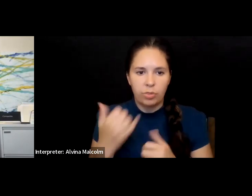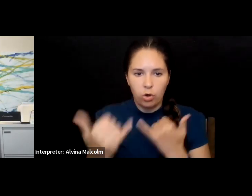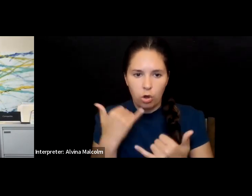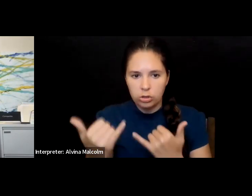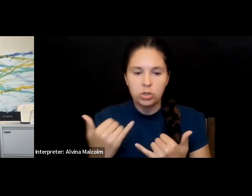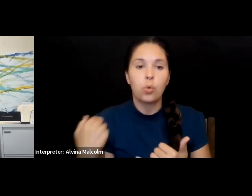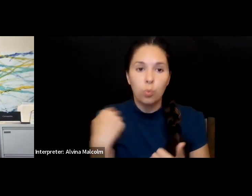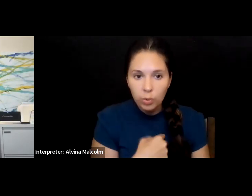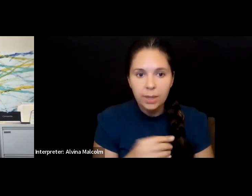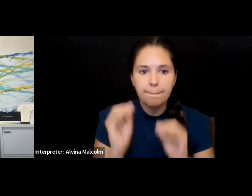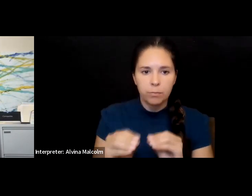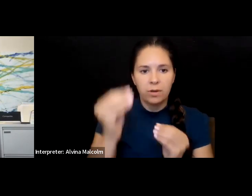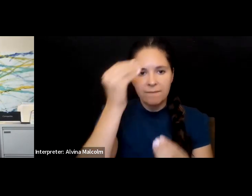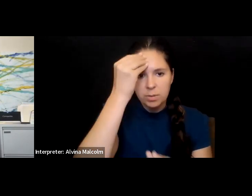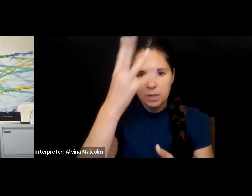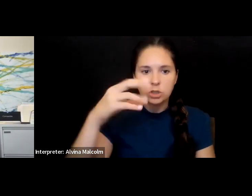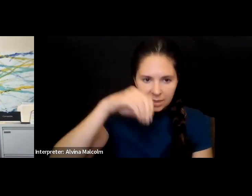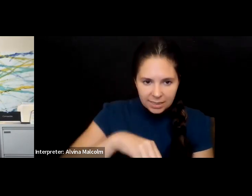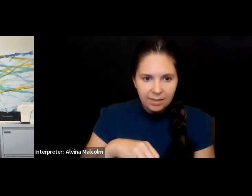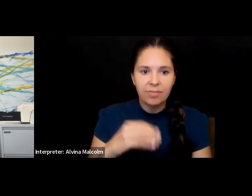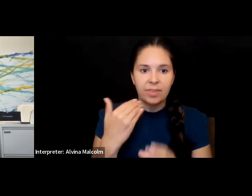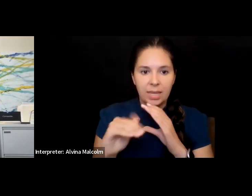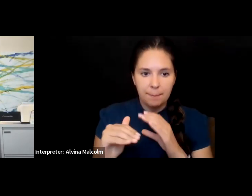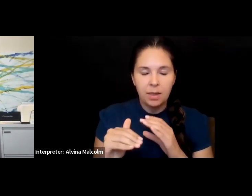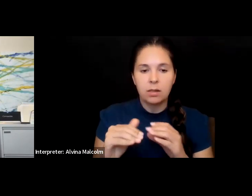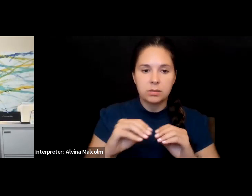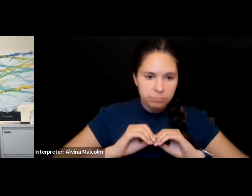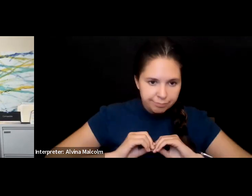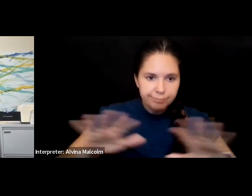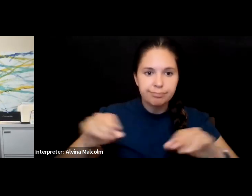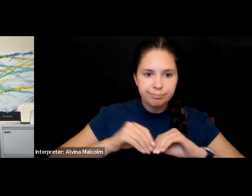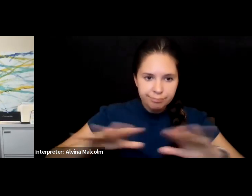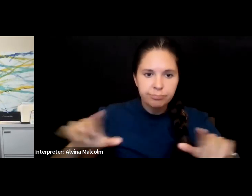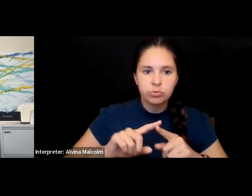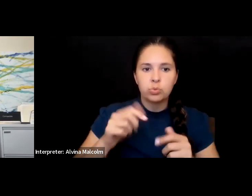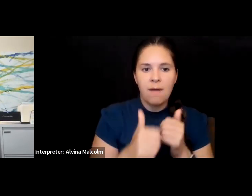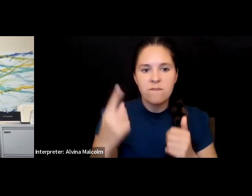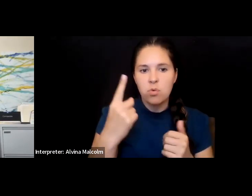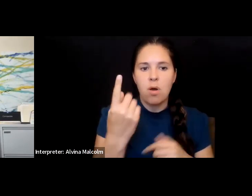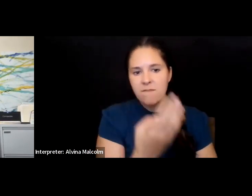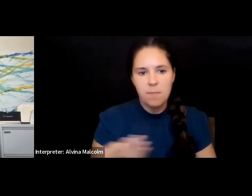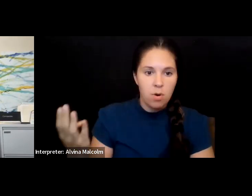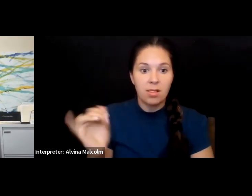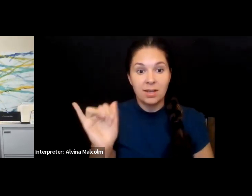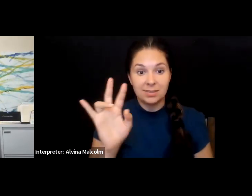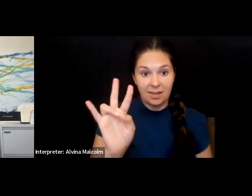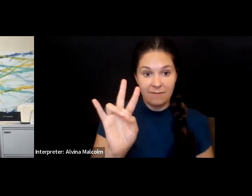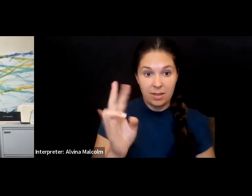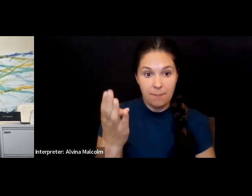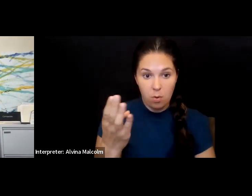So that was what we did, and then we host those calls and then we put